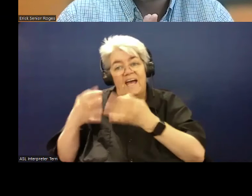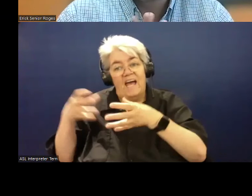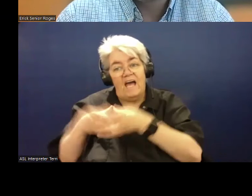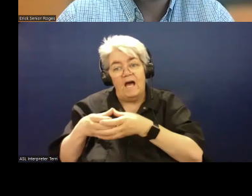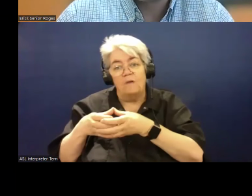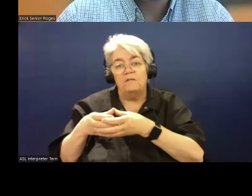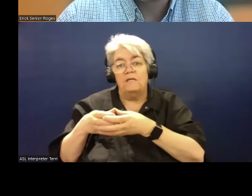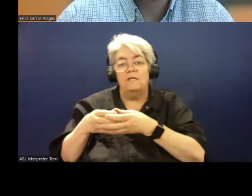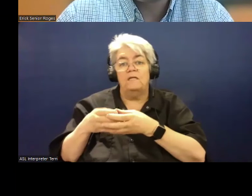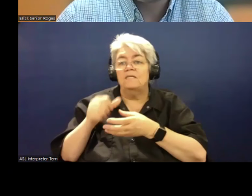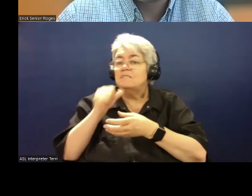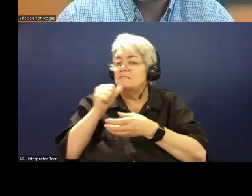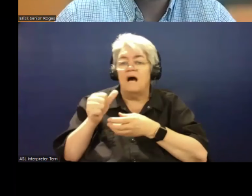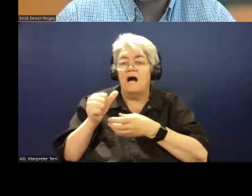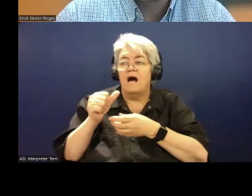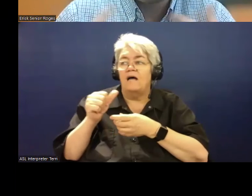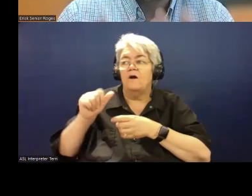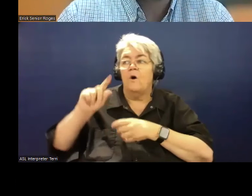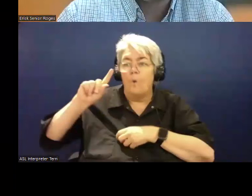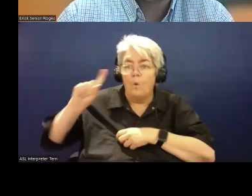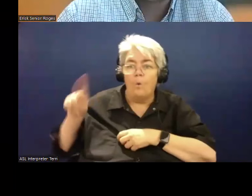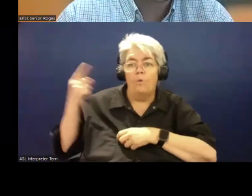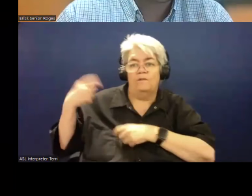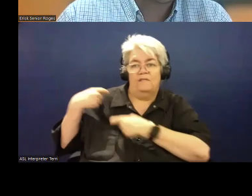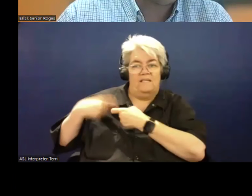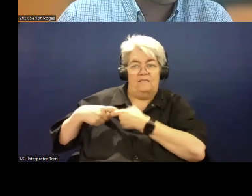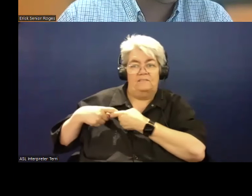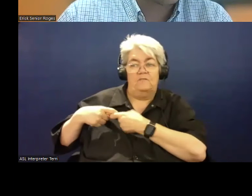UNIQUE TO LATINOS, BUT IT MANIFESTS IN THEM IN PARTICULAR WAYS.